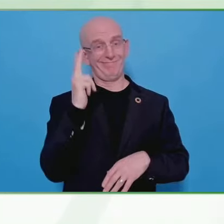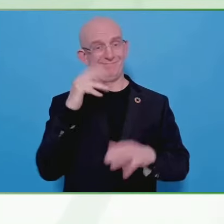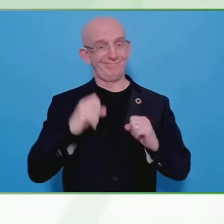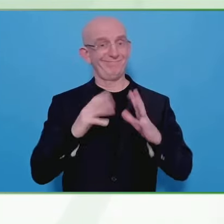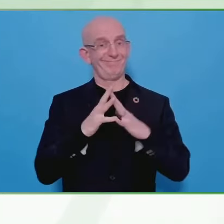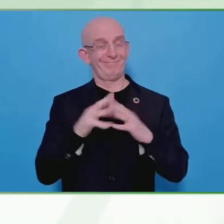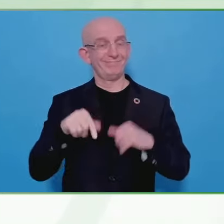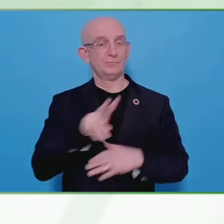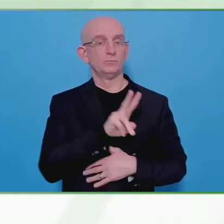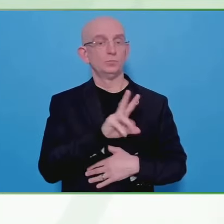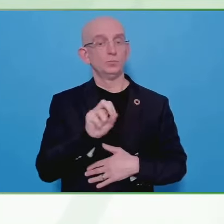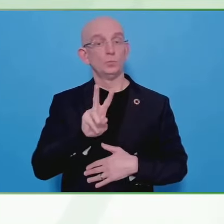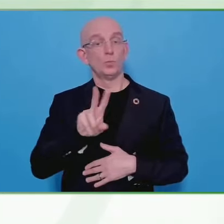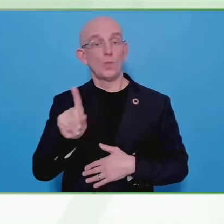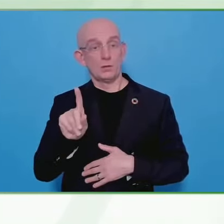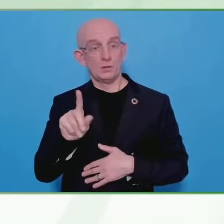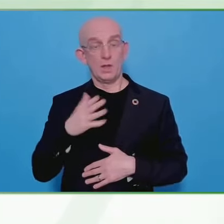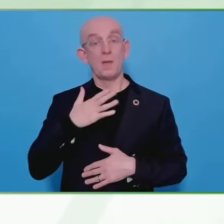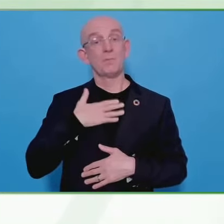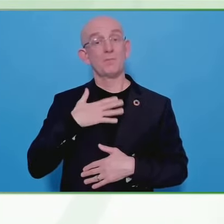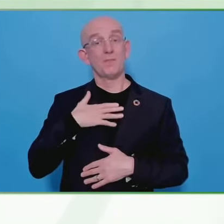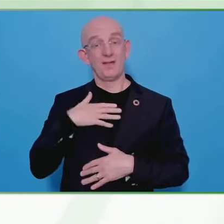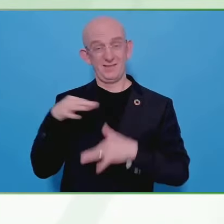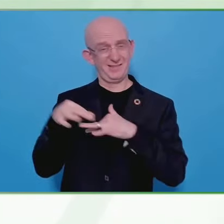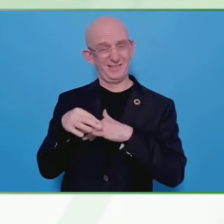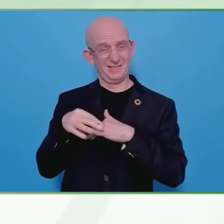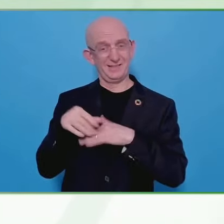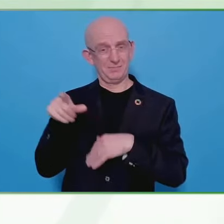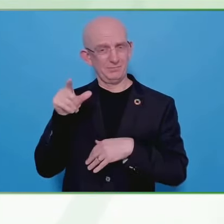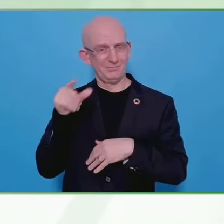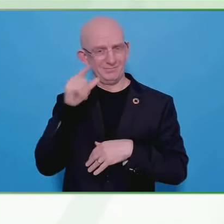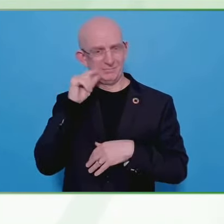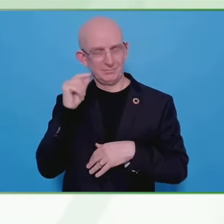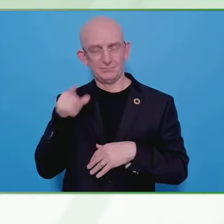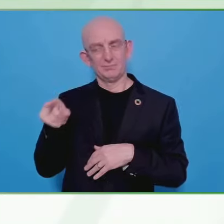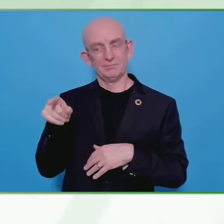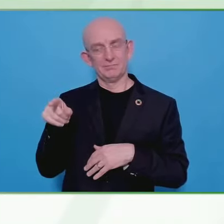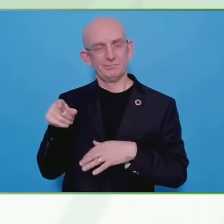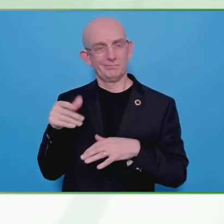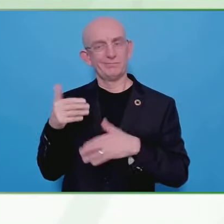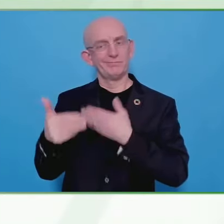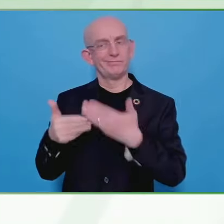Also in the United States, the IRS went through Covid and went behind